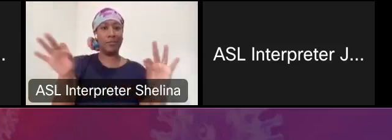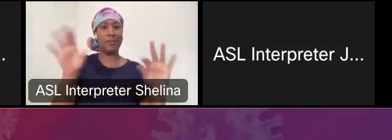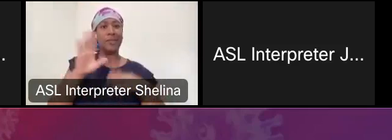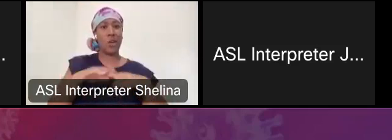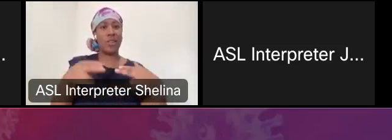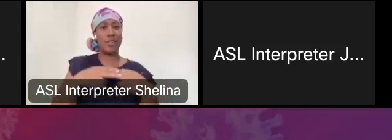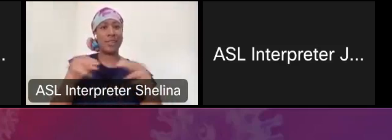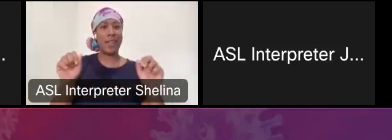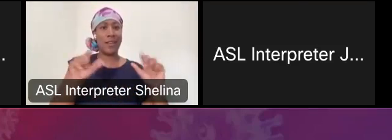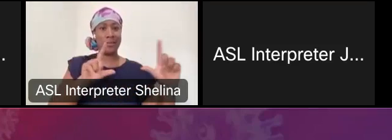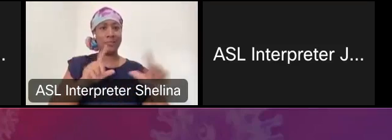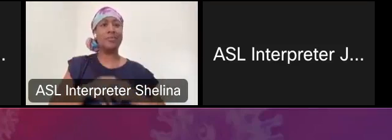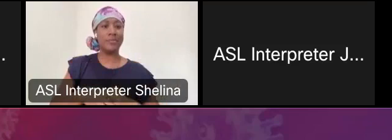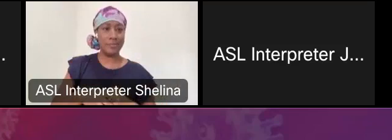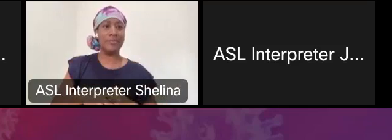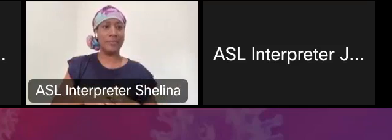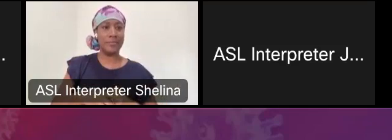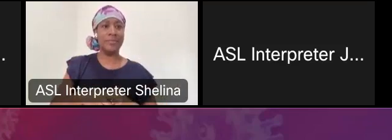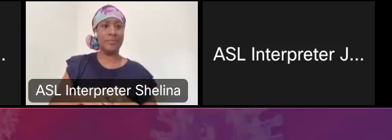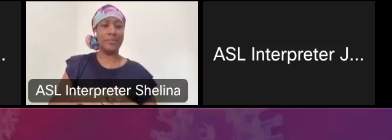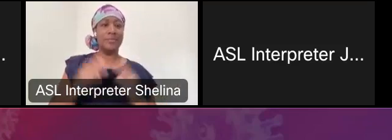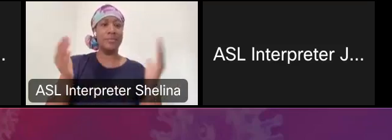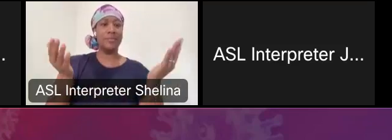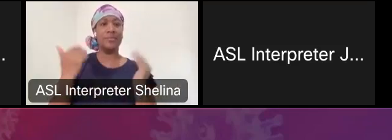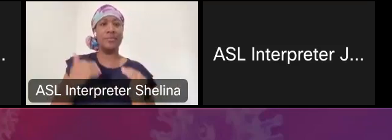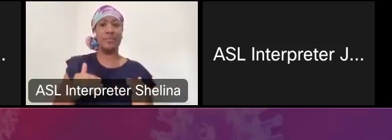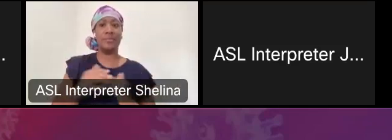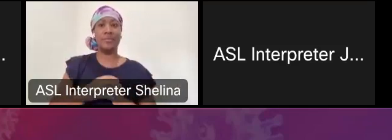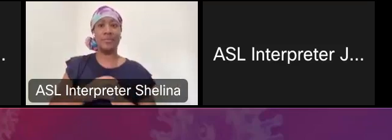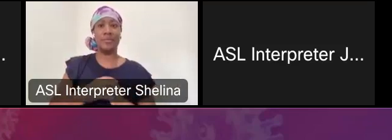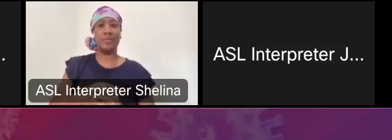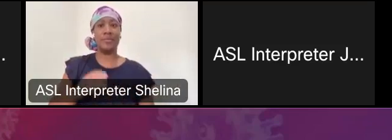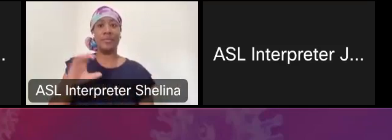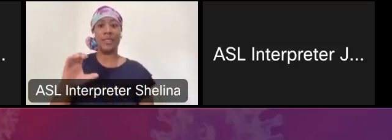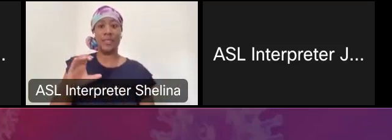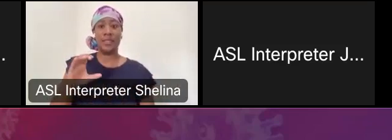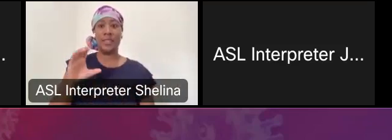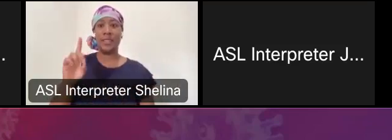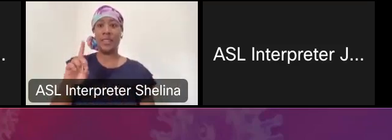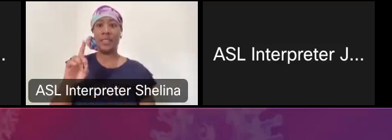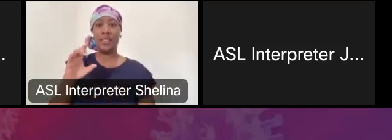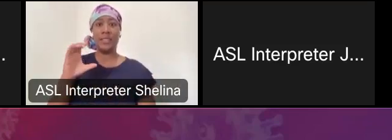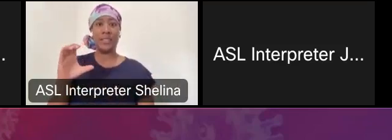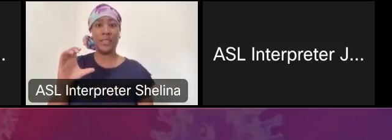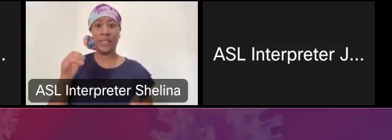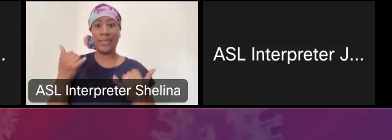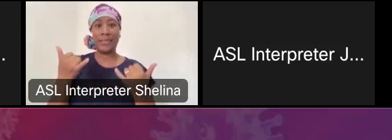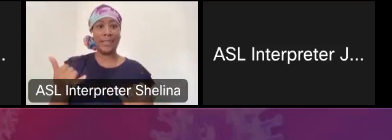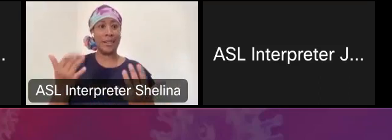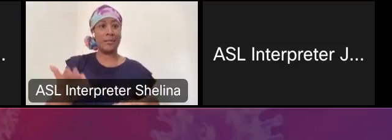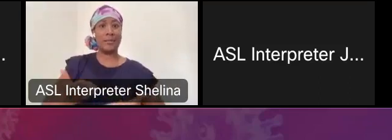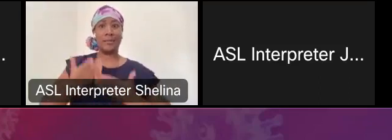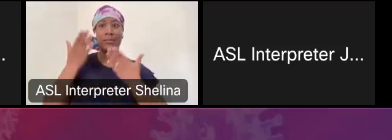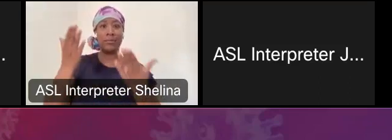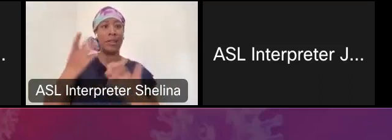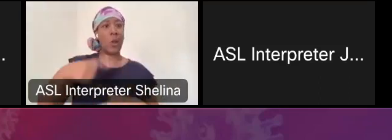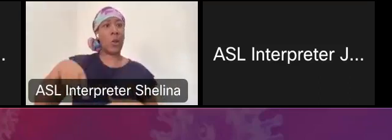Next the CDC now recommends that people with certain immuno, compromising conditions that receive the,